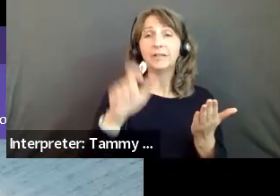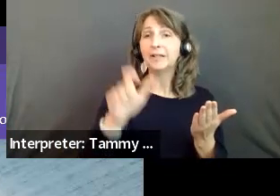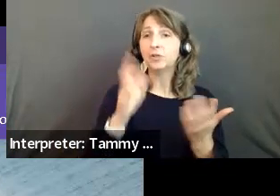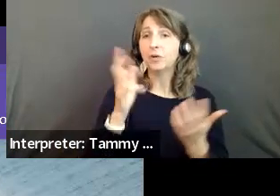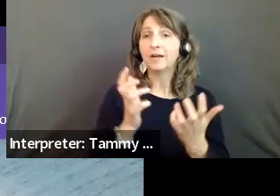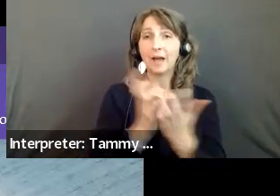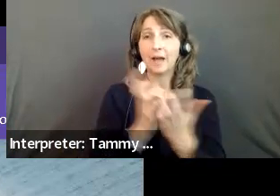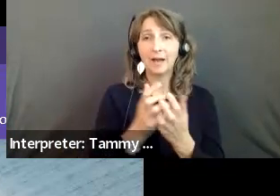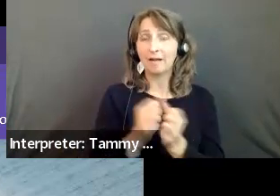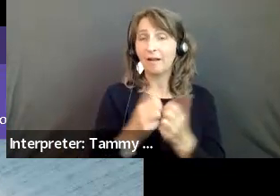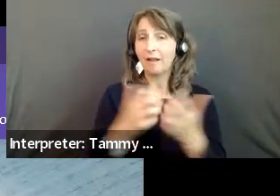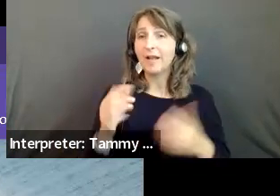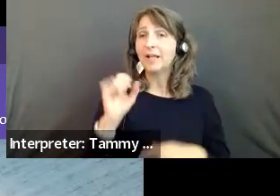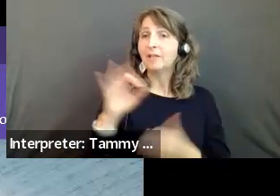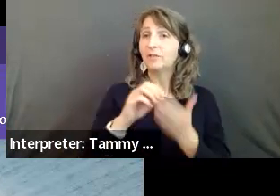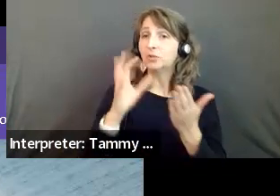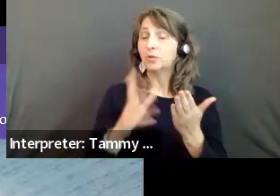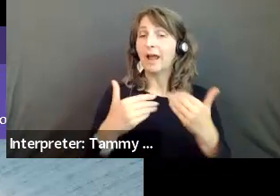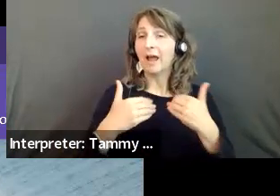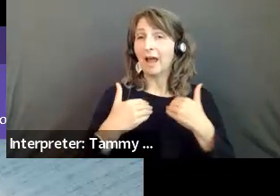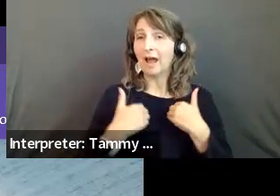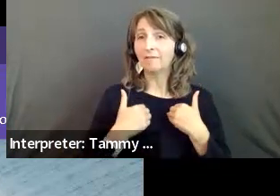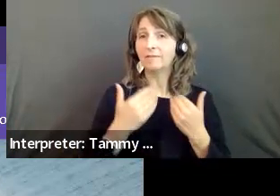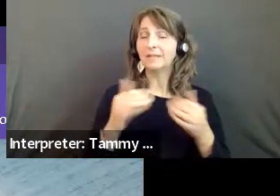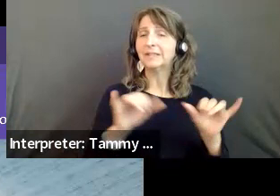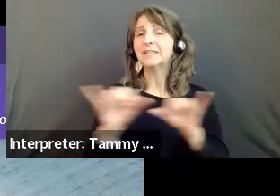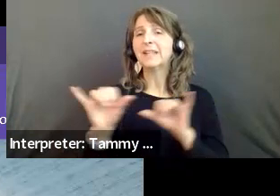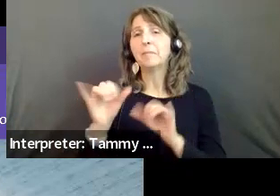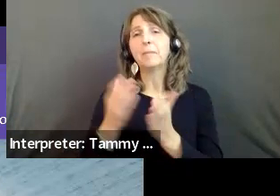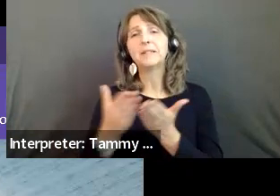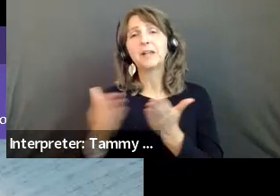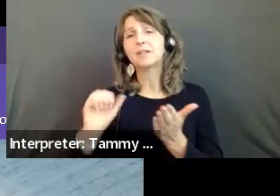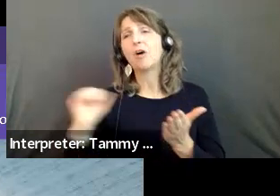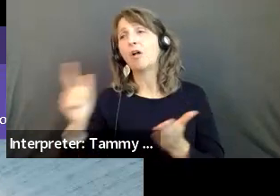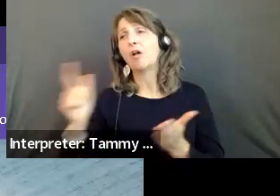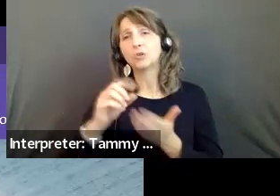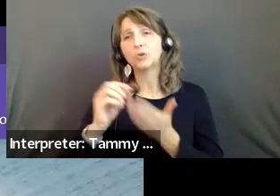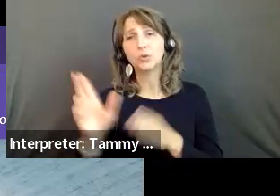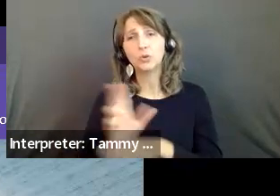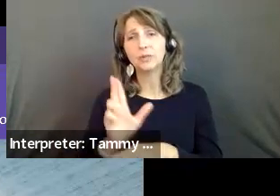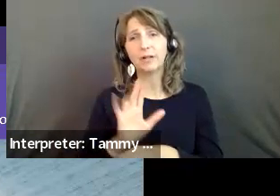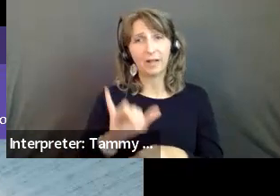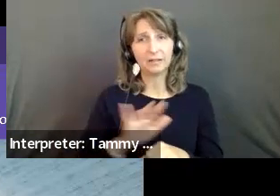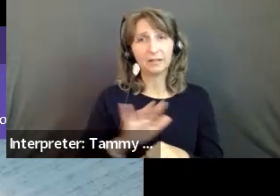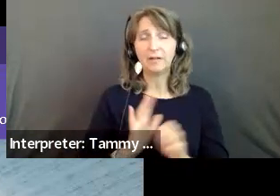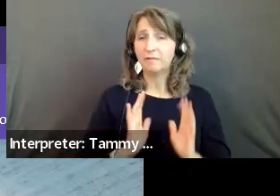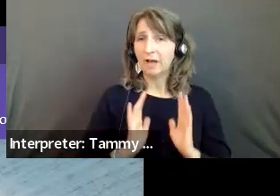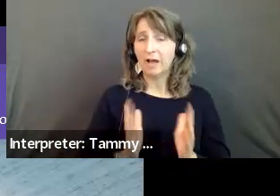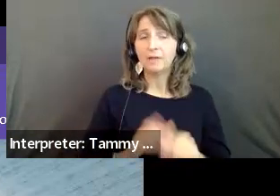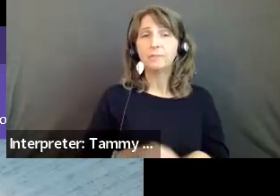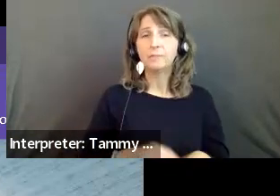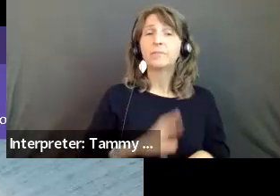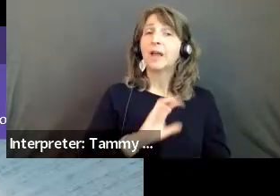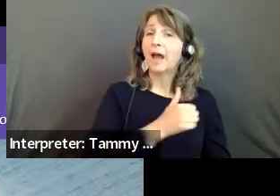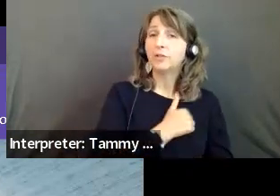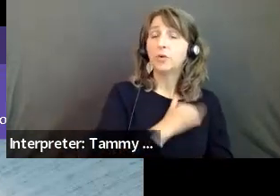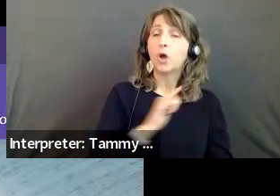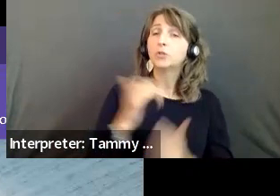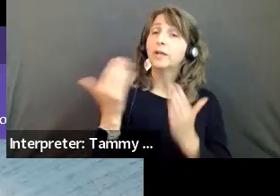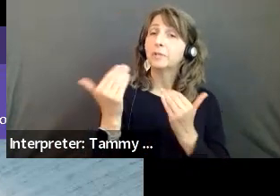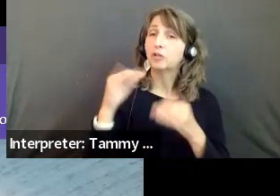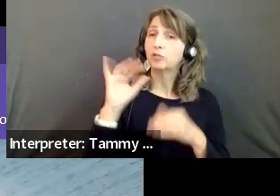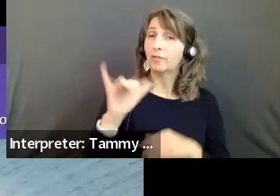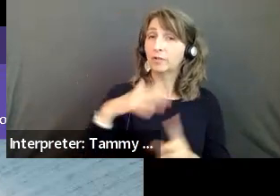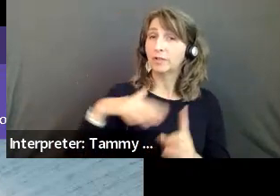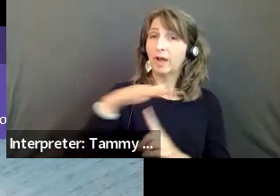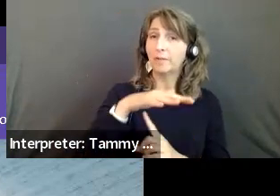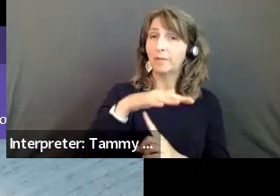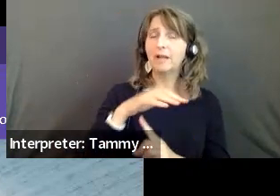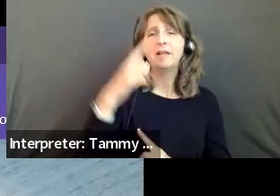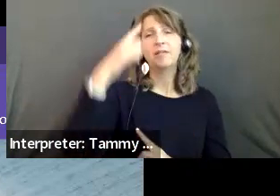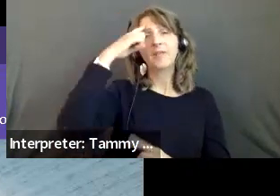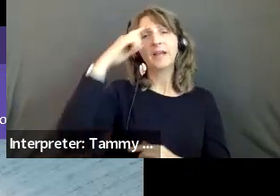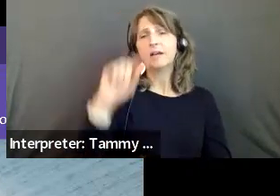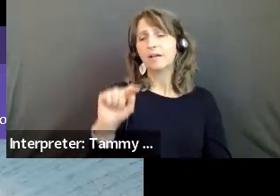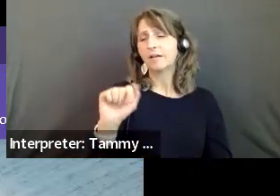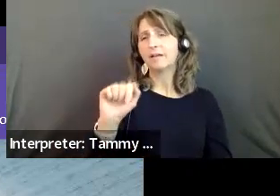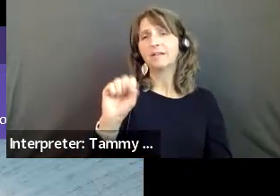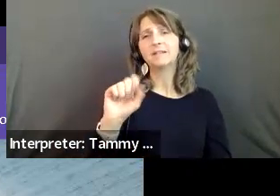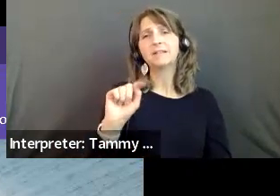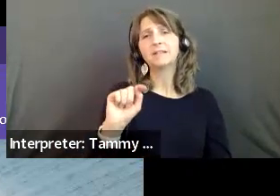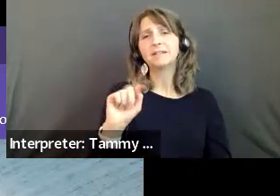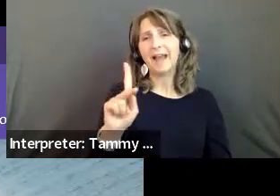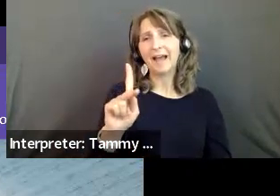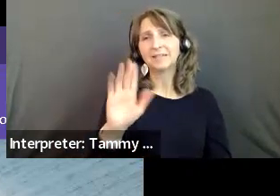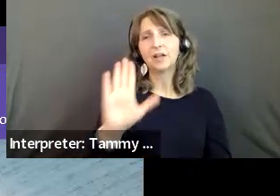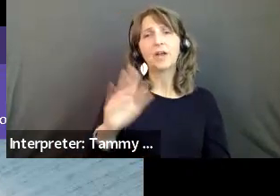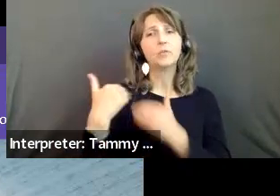Materials and equipment that everyone is using. Attitudes, expectations in those environments. And then what is the task the student is trying to complete that they're having difficulty with?